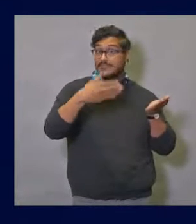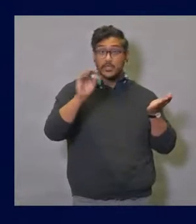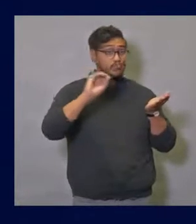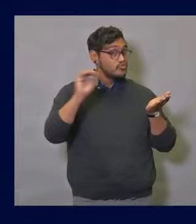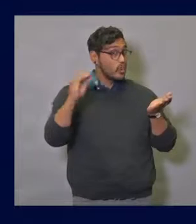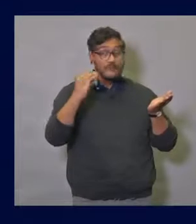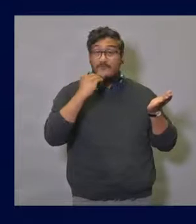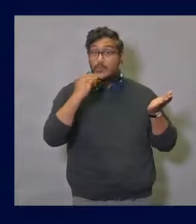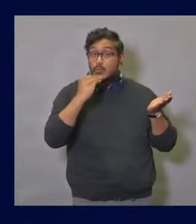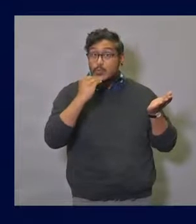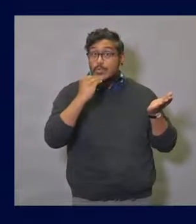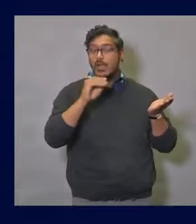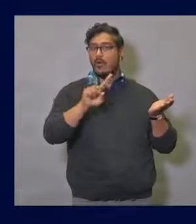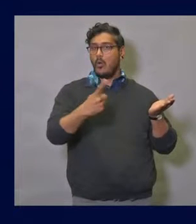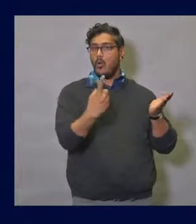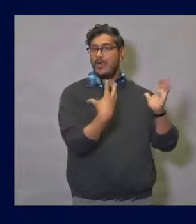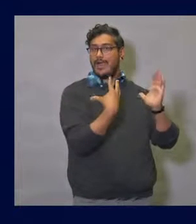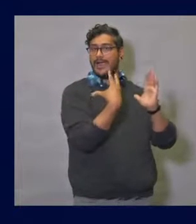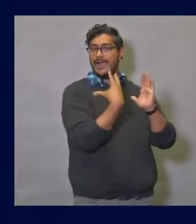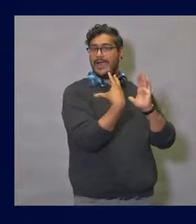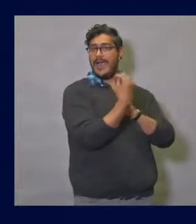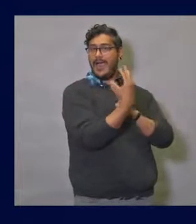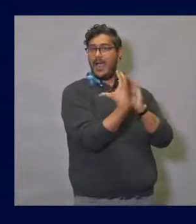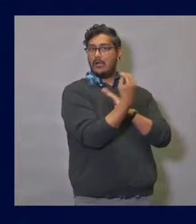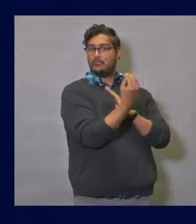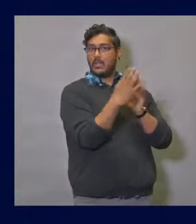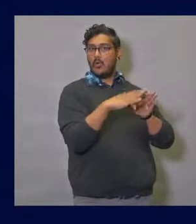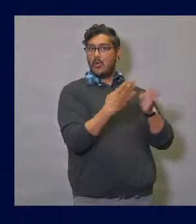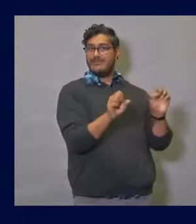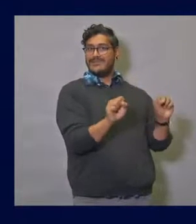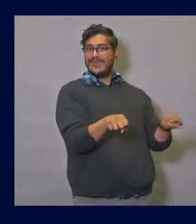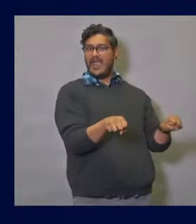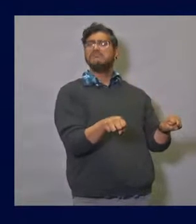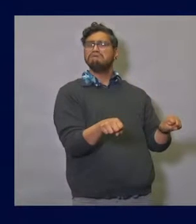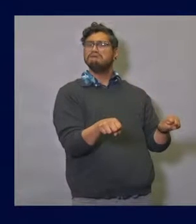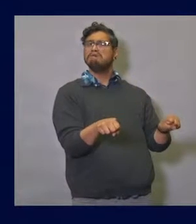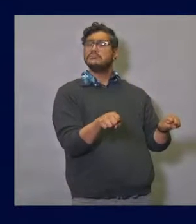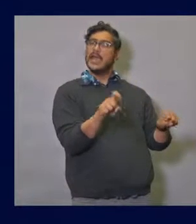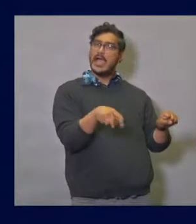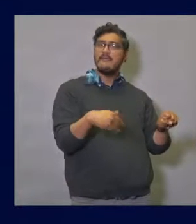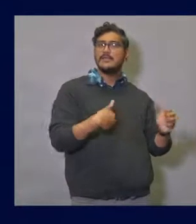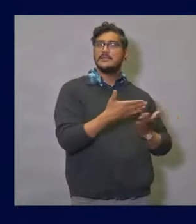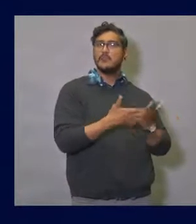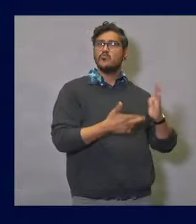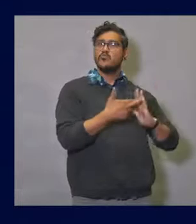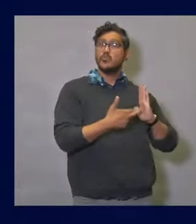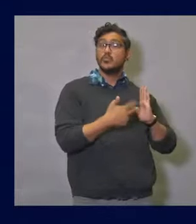DE MARZO.